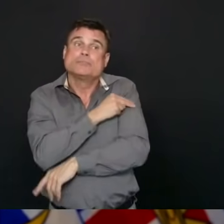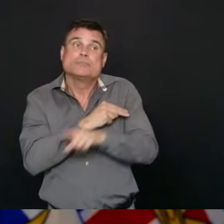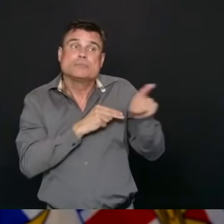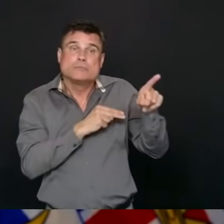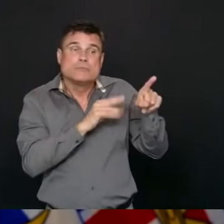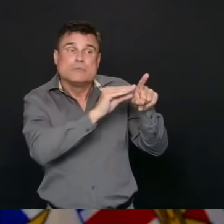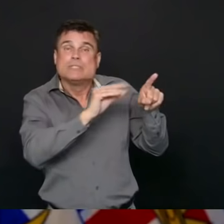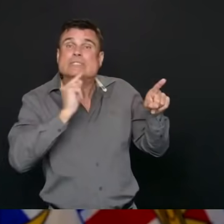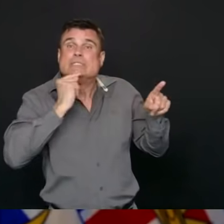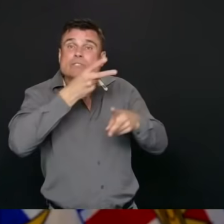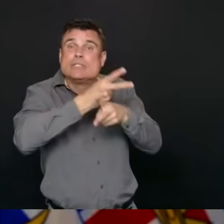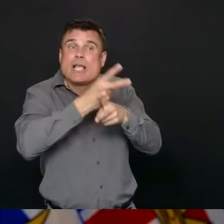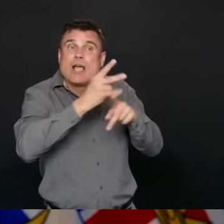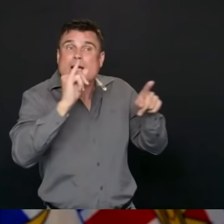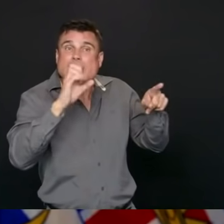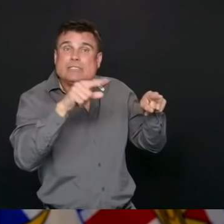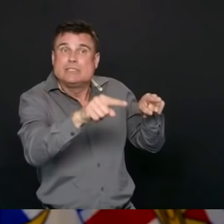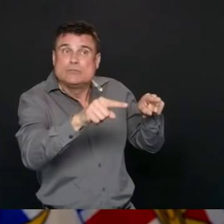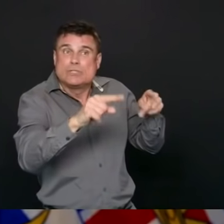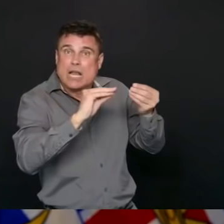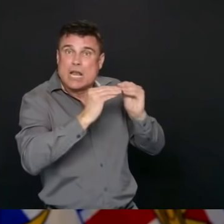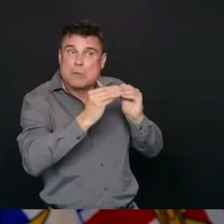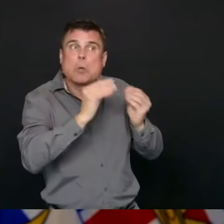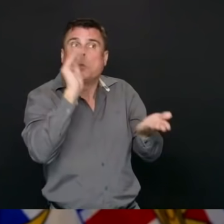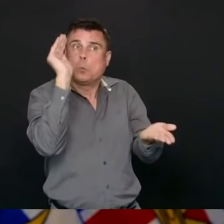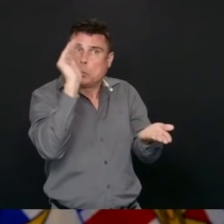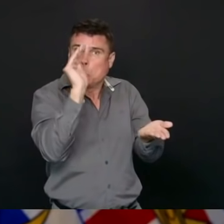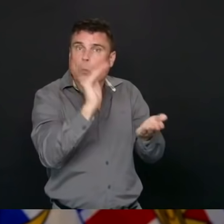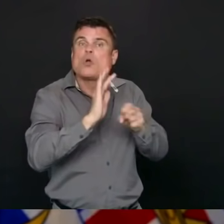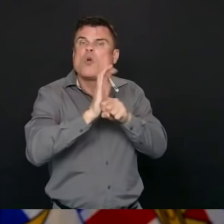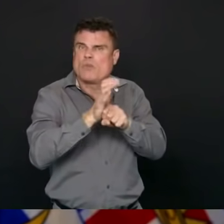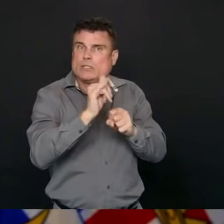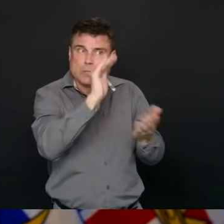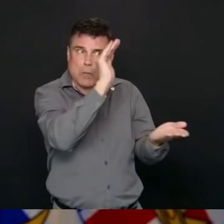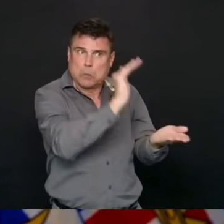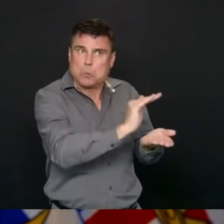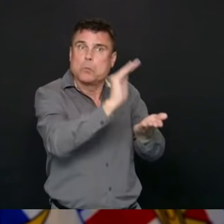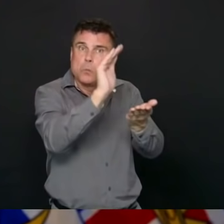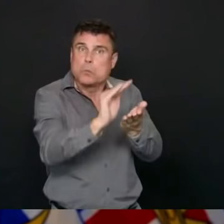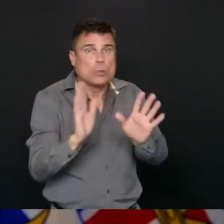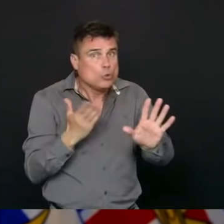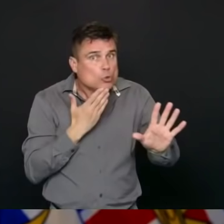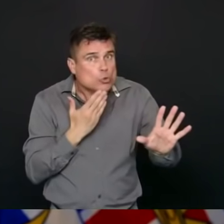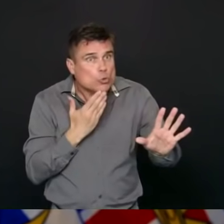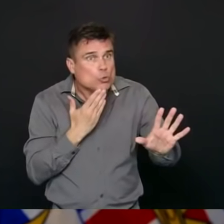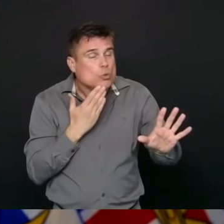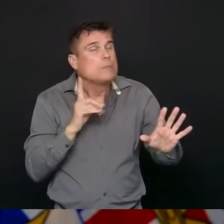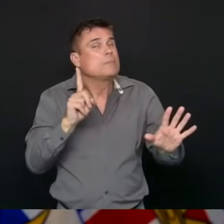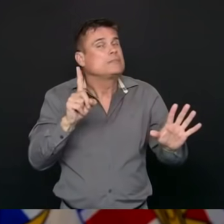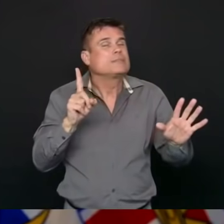While we have decreasing numbers, thankfully, in hospitals and ICU, there are people in isolation because they've been in contact.